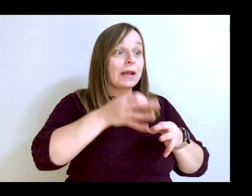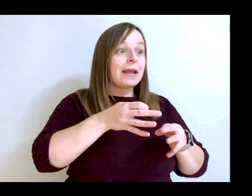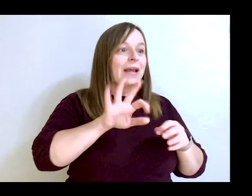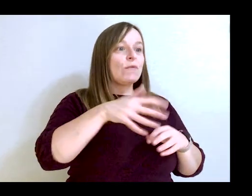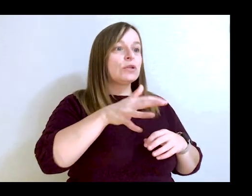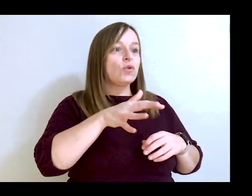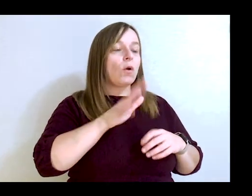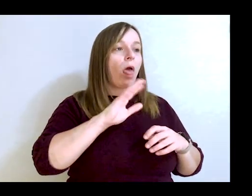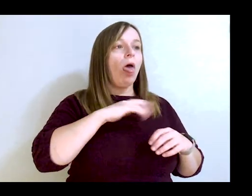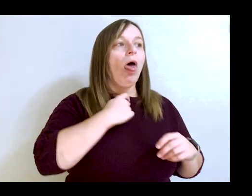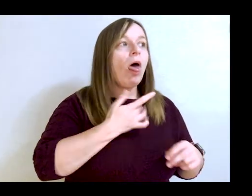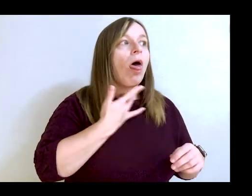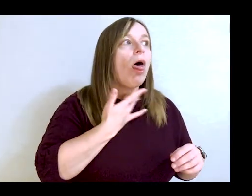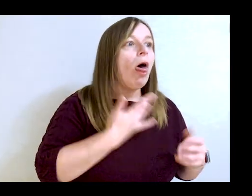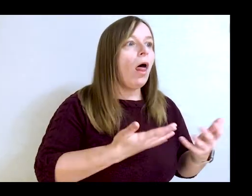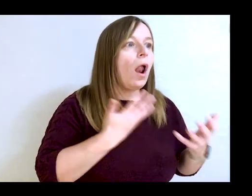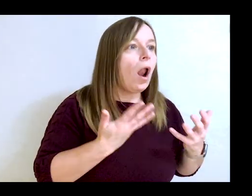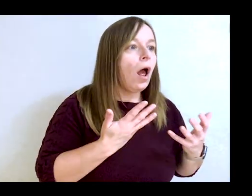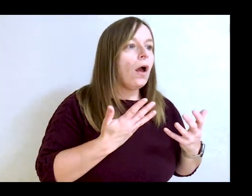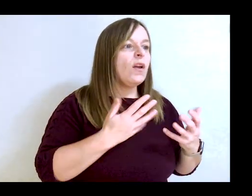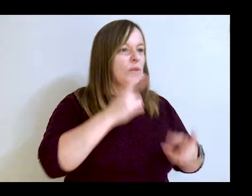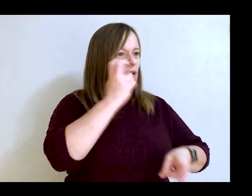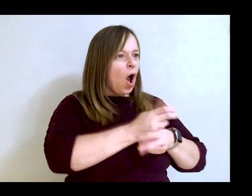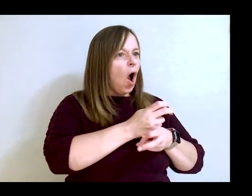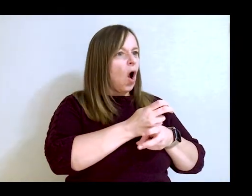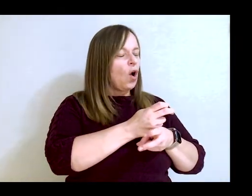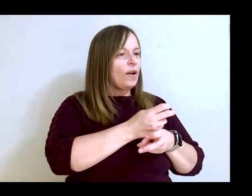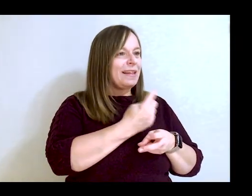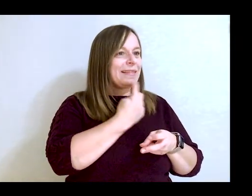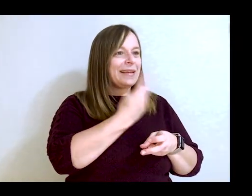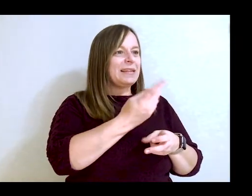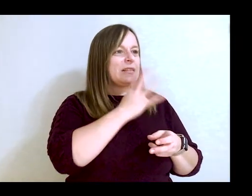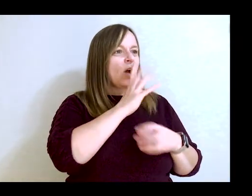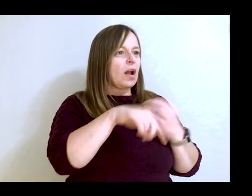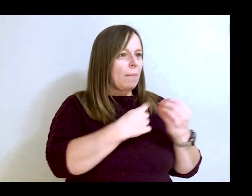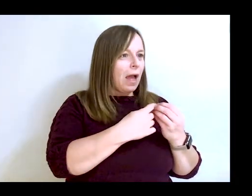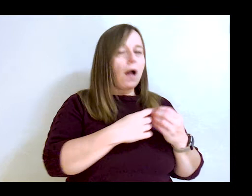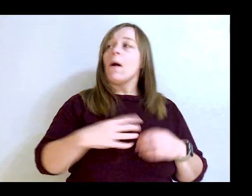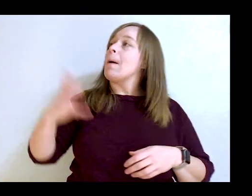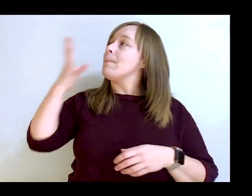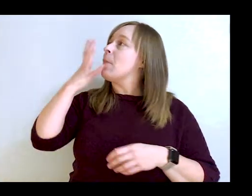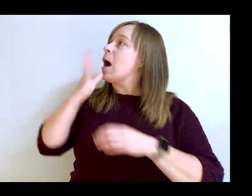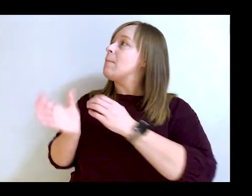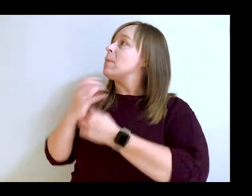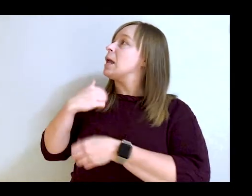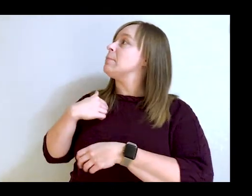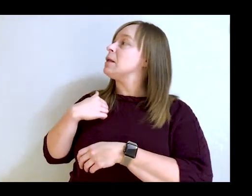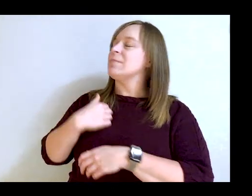he was sort of tongue-tied because it was a very hard thing for him to speak about. N: Mom made me.